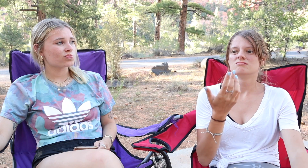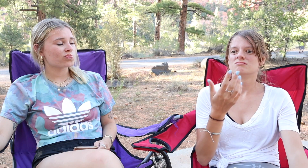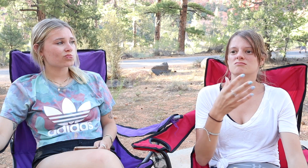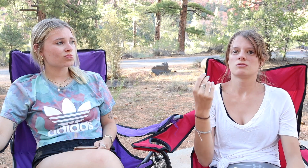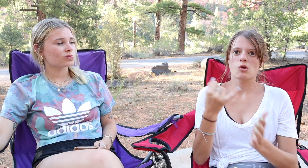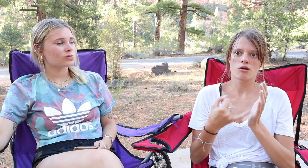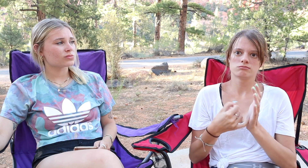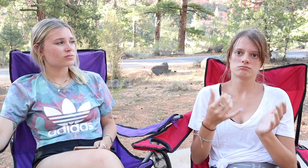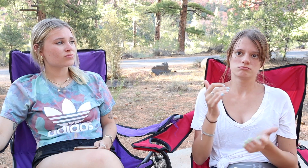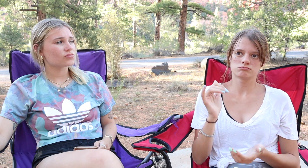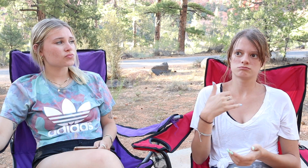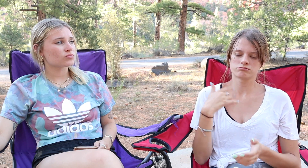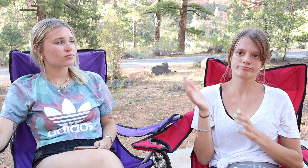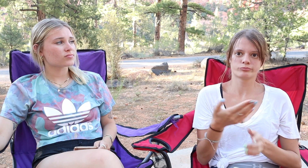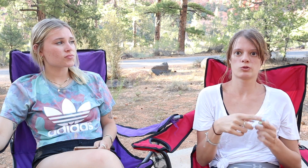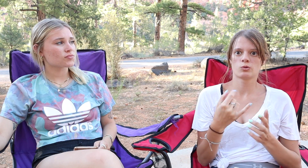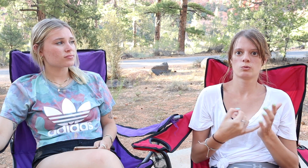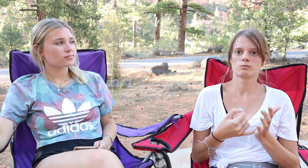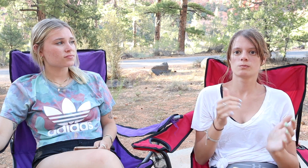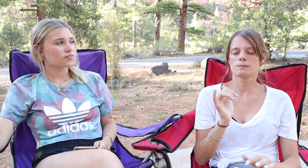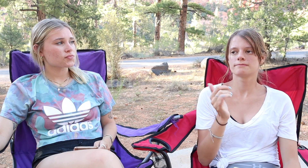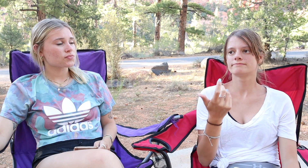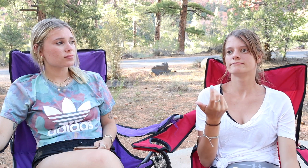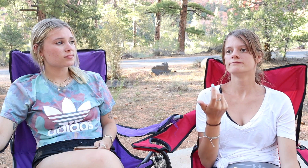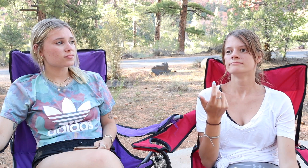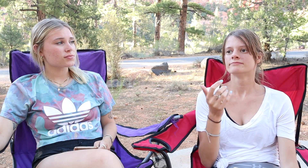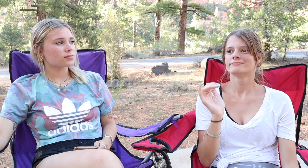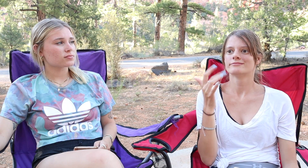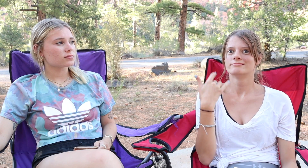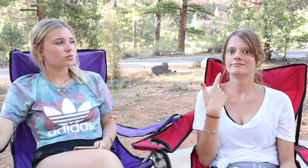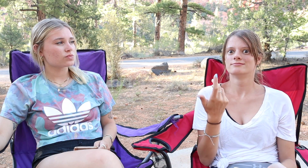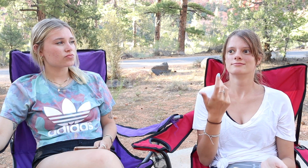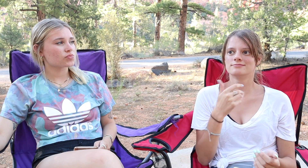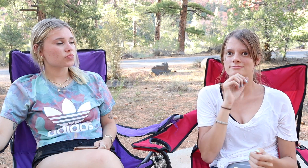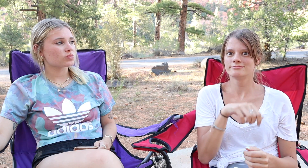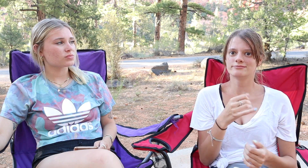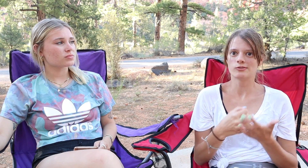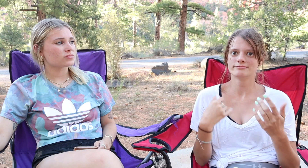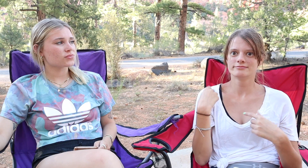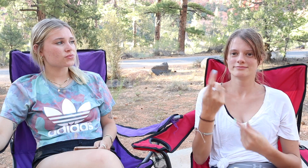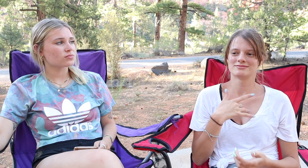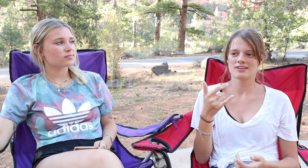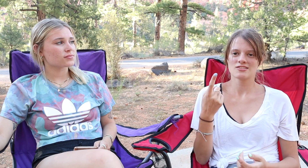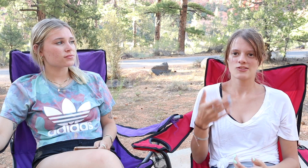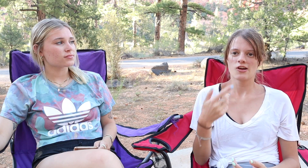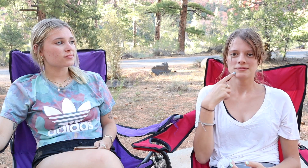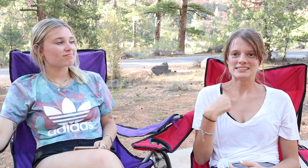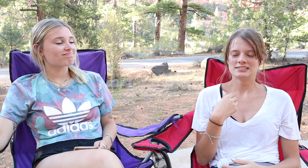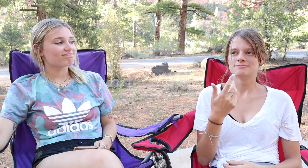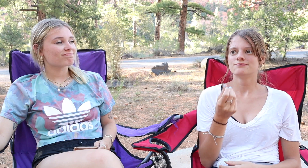and drawings that is one of the reasons why I loved to draw it is always there for me